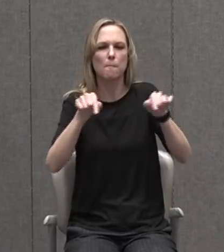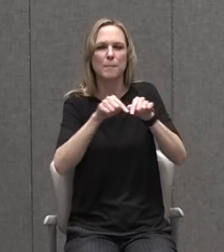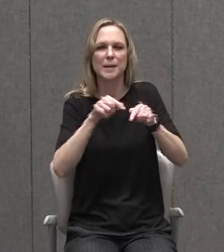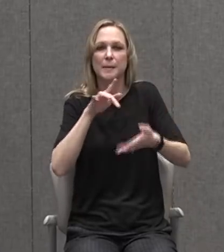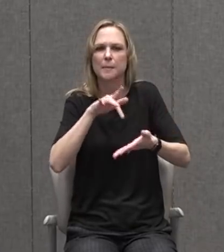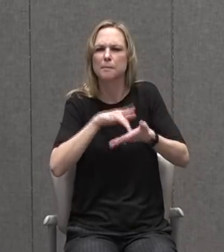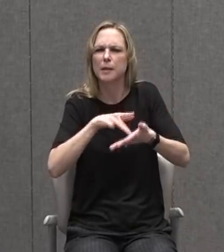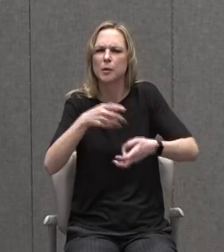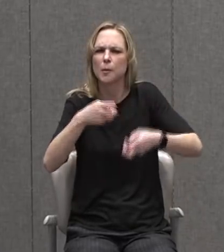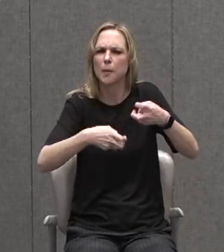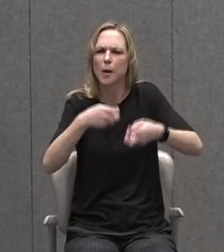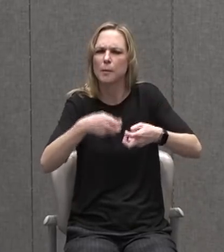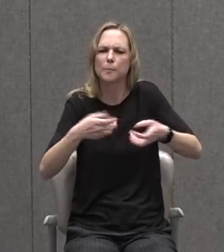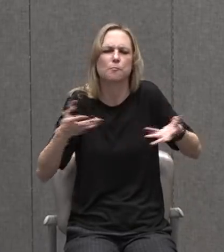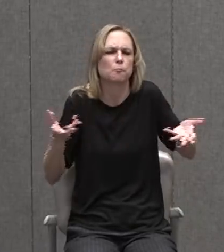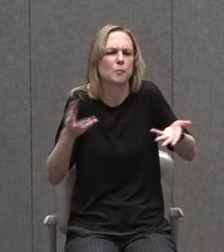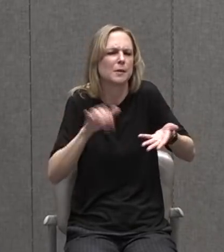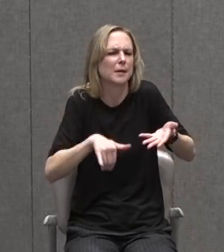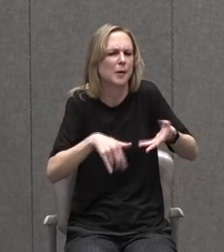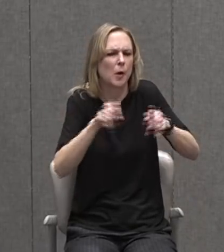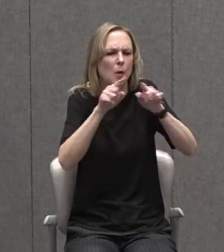With our open middle, if you have been